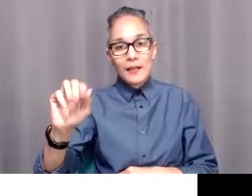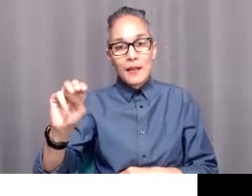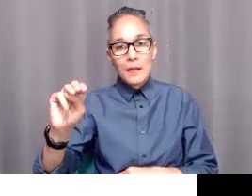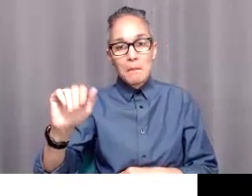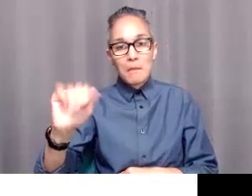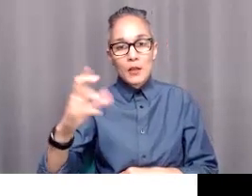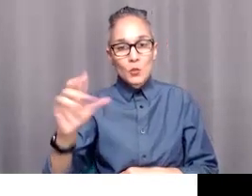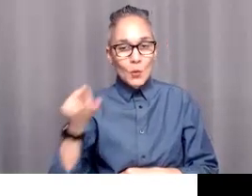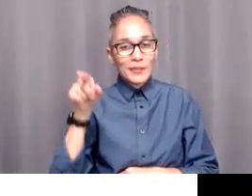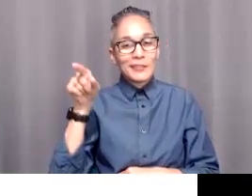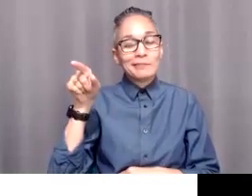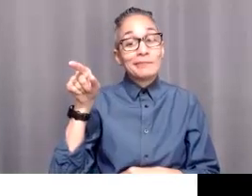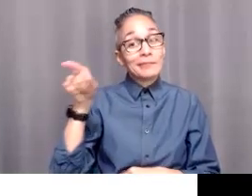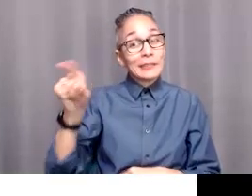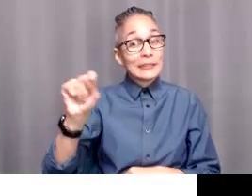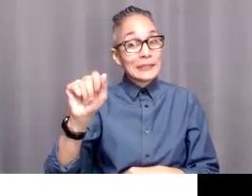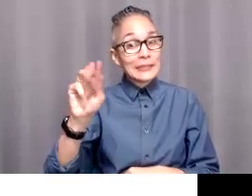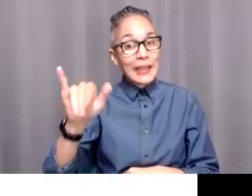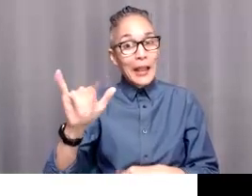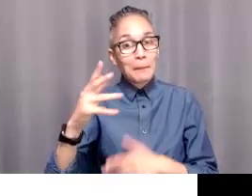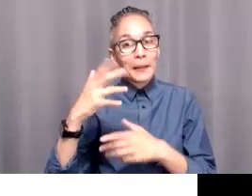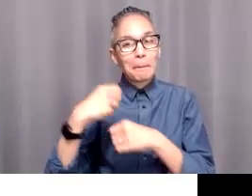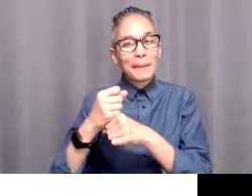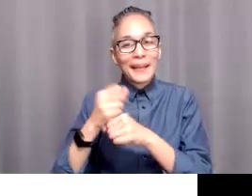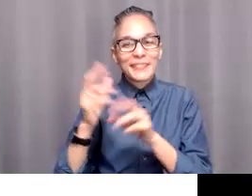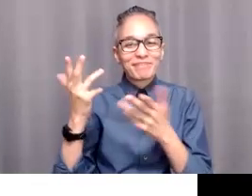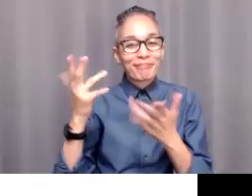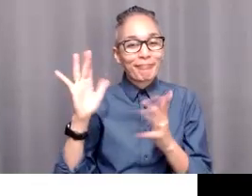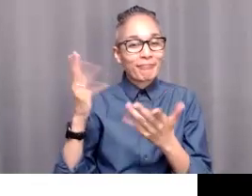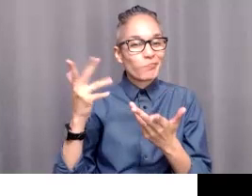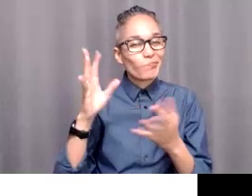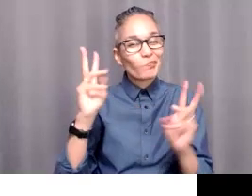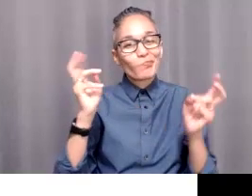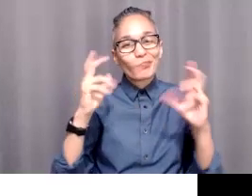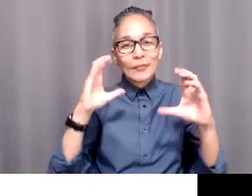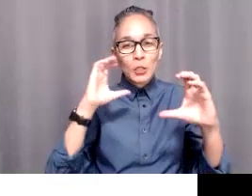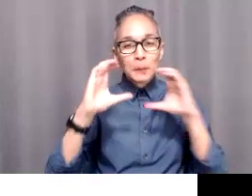communication plan,